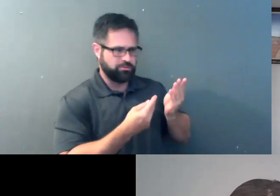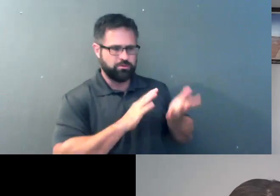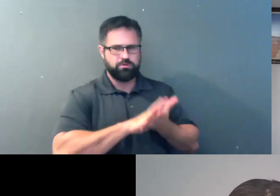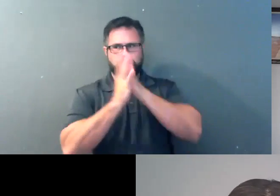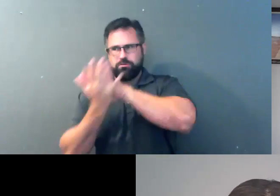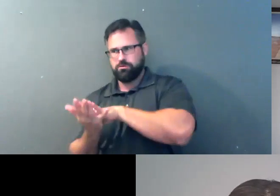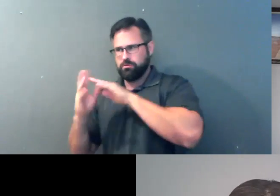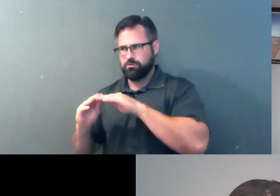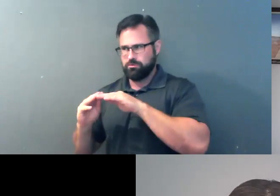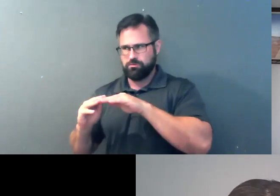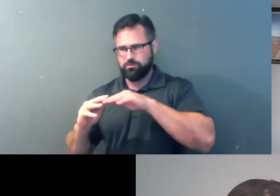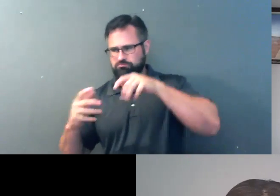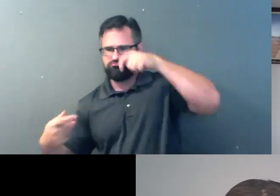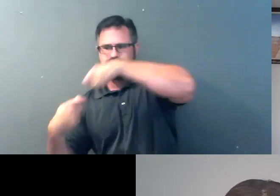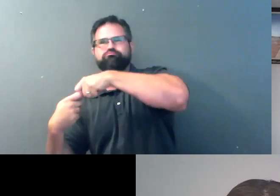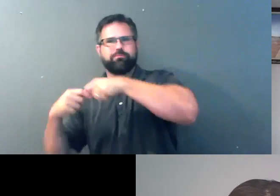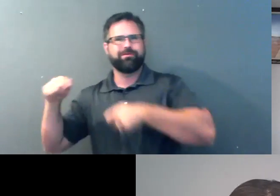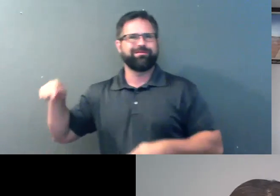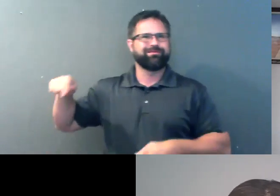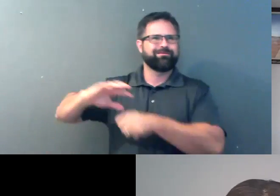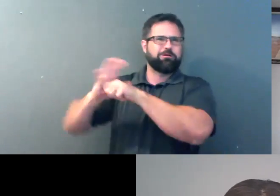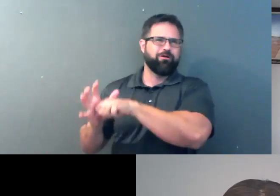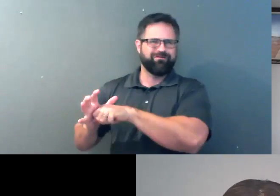that was the first real concrete output from the reference group